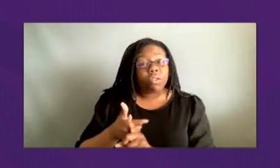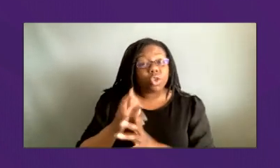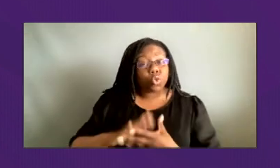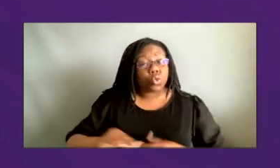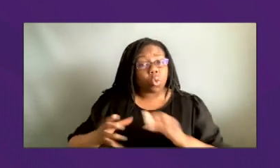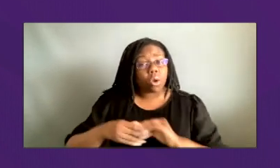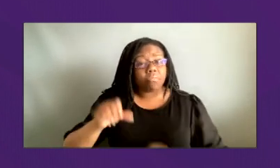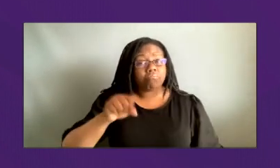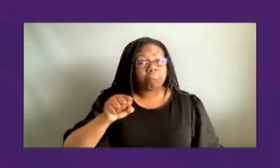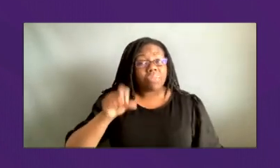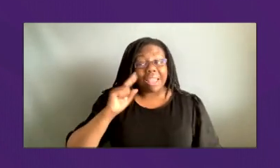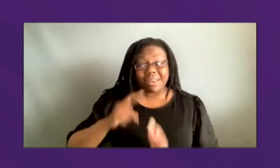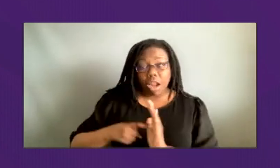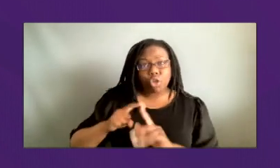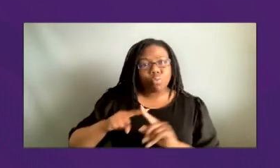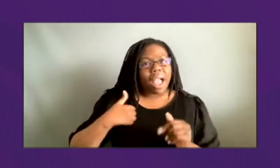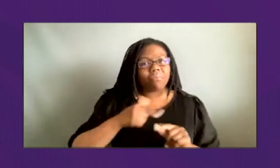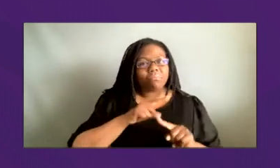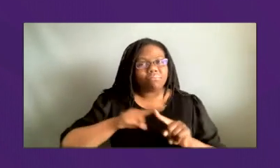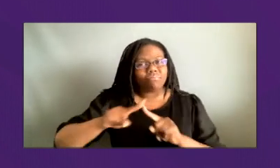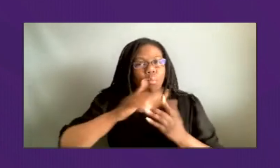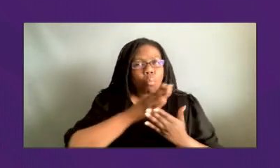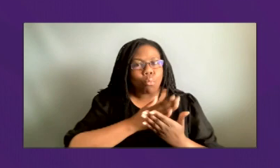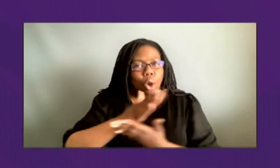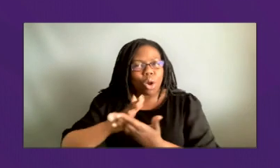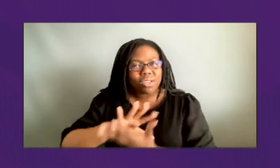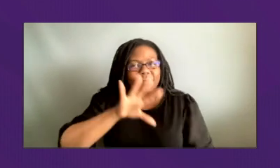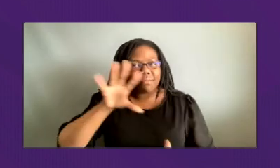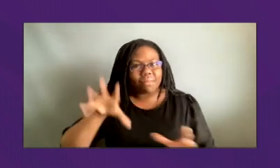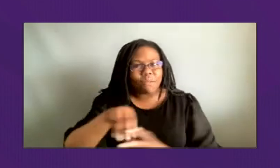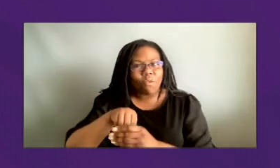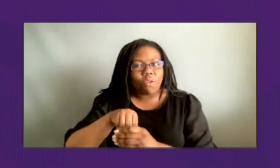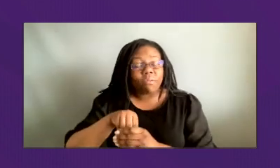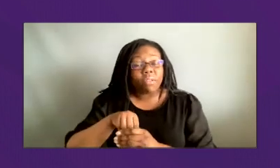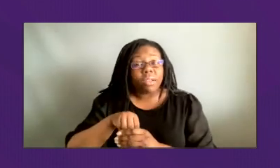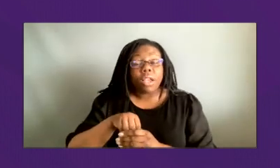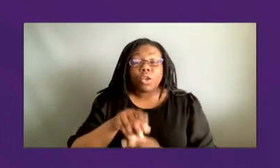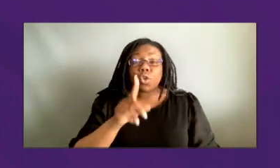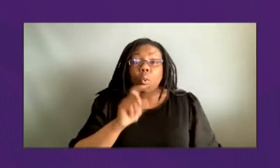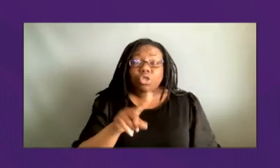make up a story. So asking questions like What's your favorite story and what is it about that